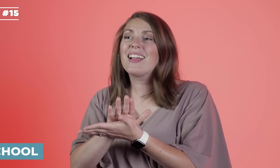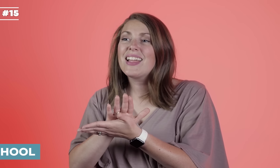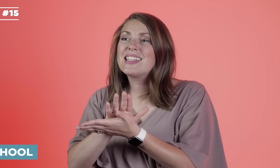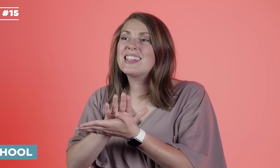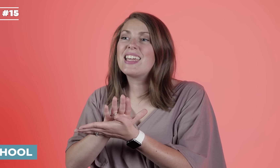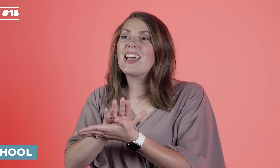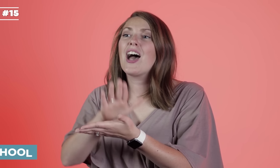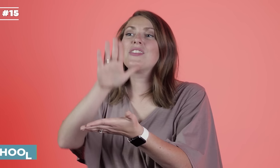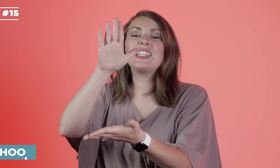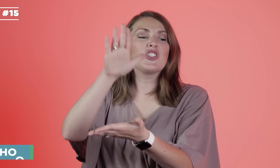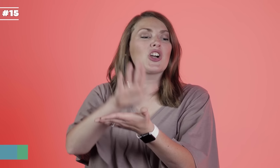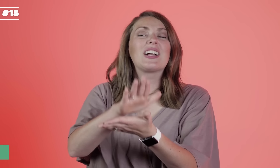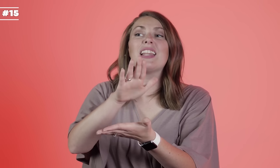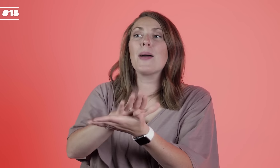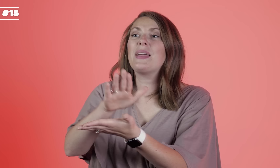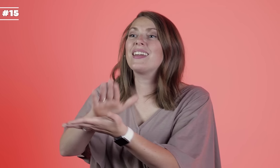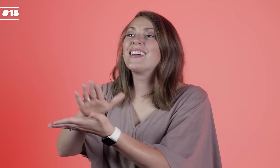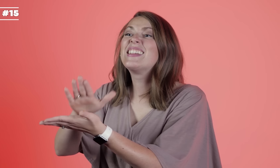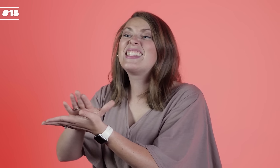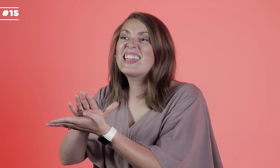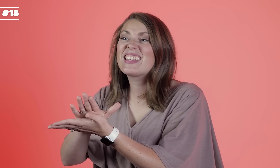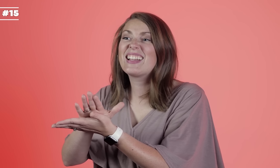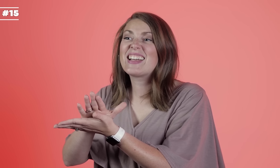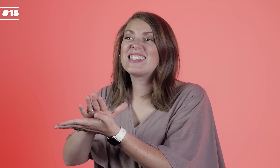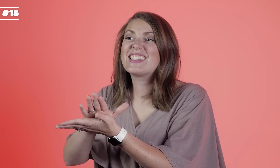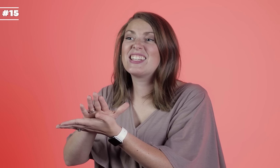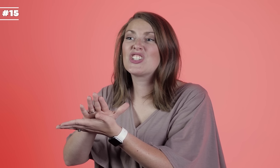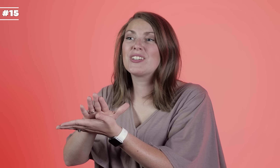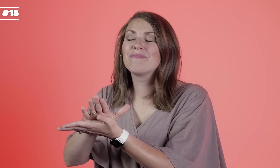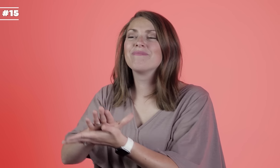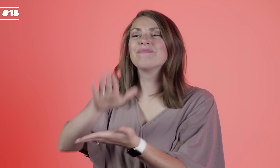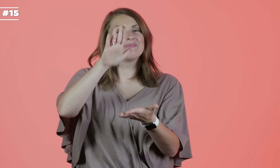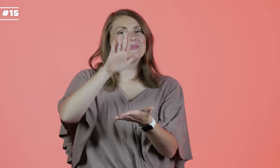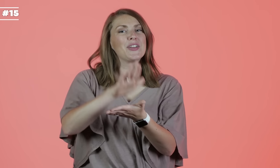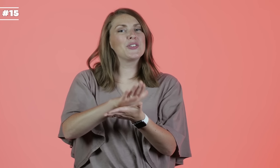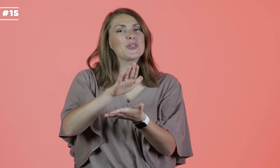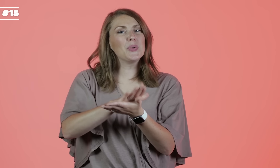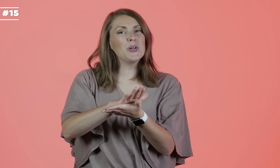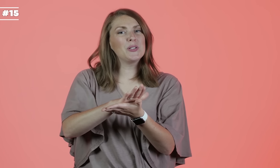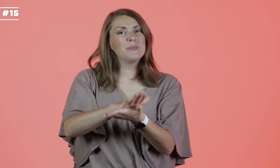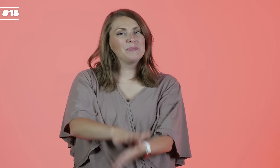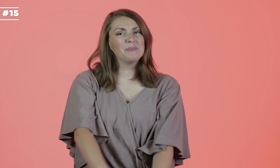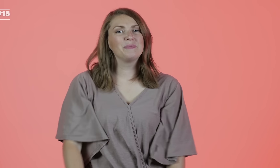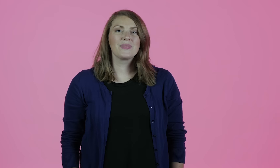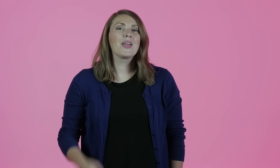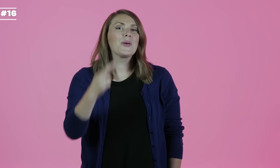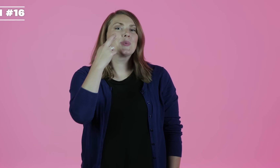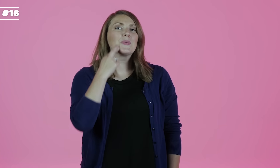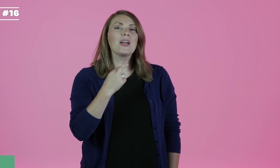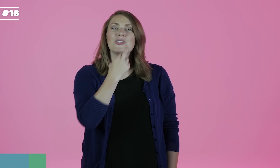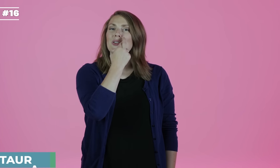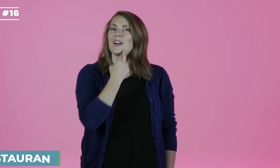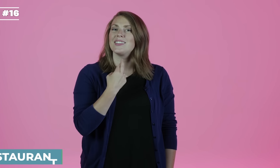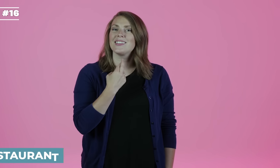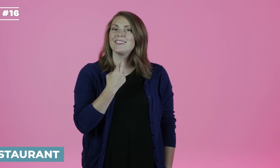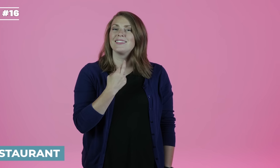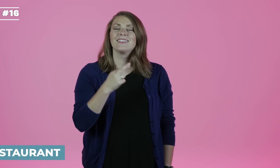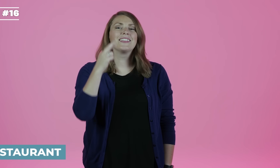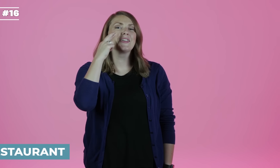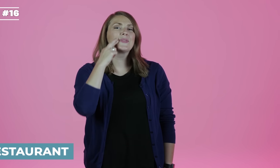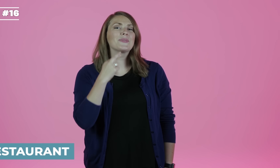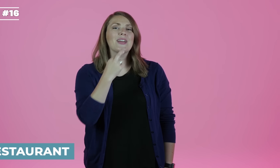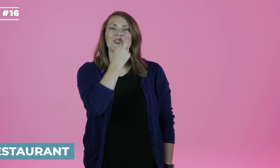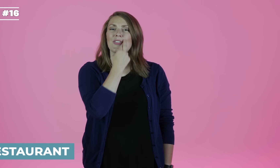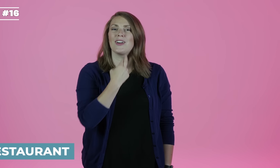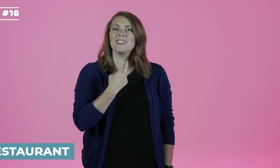like to think of a teacher clapping to get the classes attention 'school.' 'Restaurant, restaurant,'